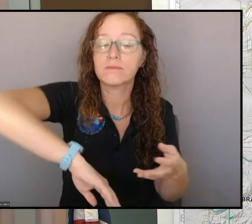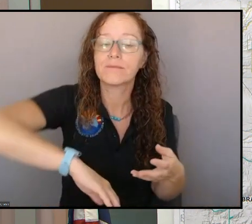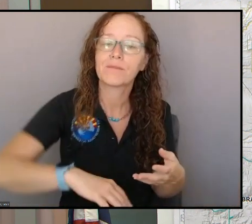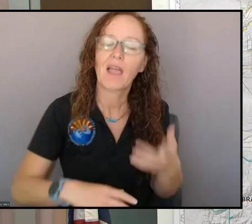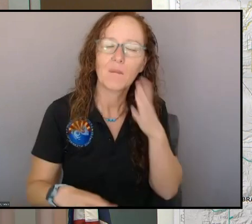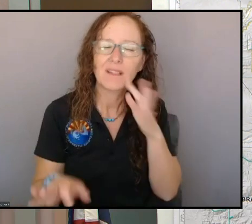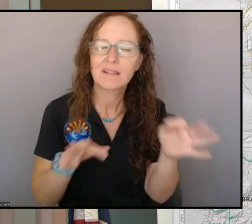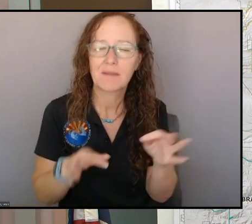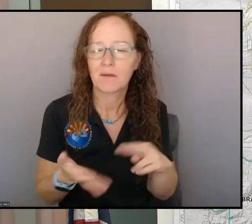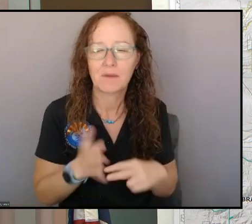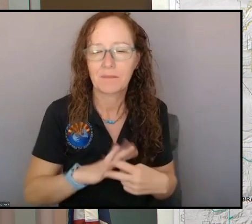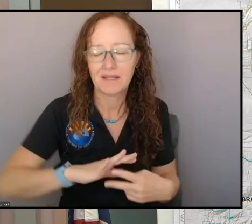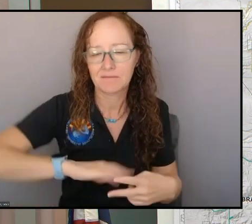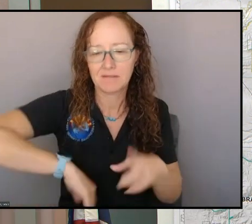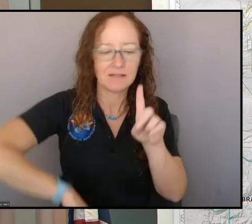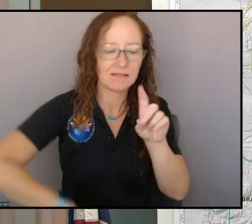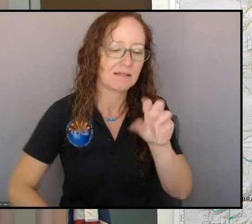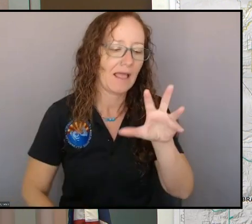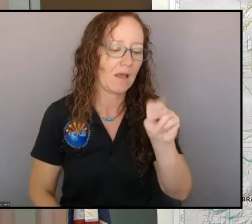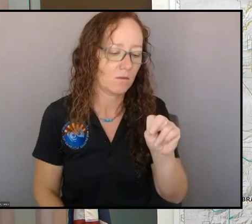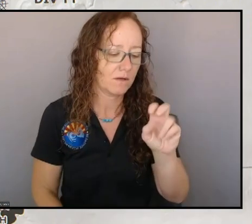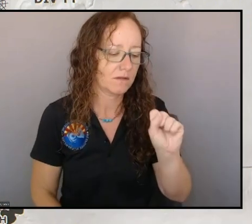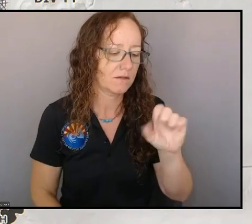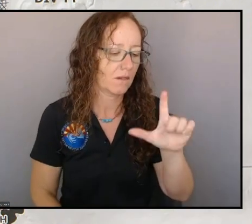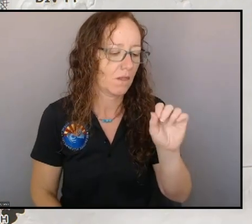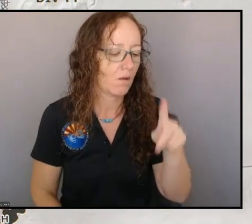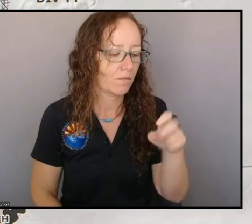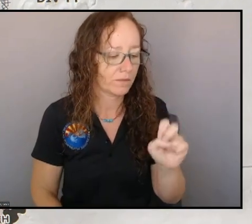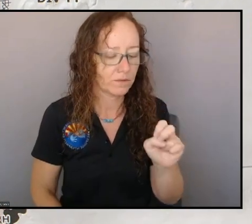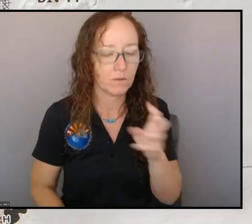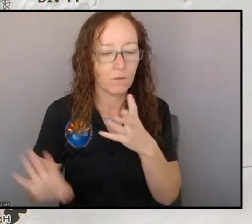drier conditions when you have downsloping winds. So if you